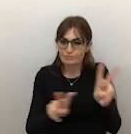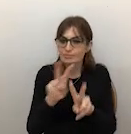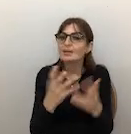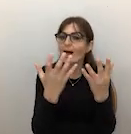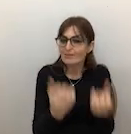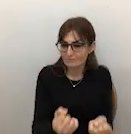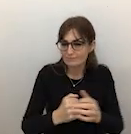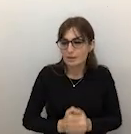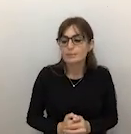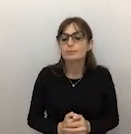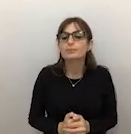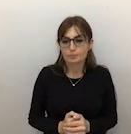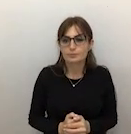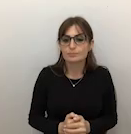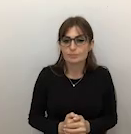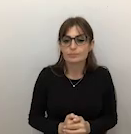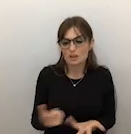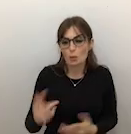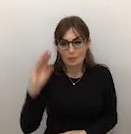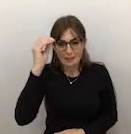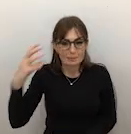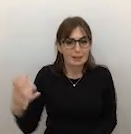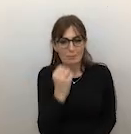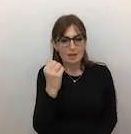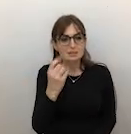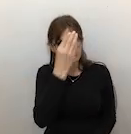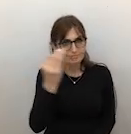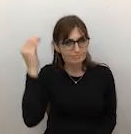It's therefore a key judgement area the committee needs to consider.